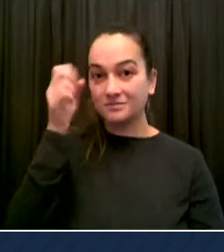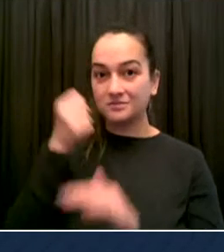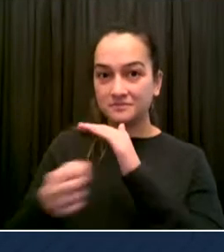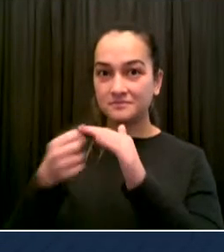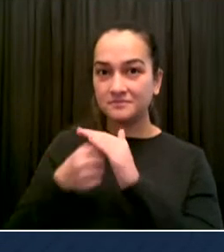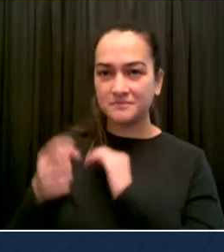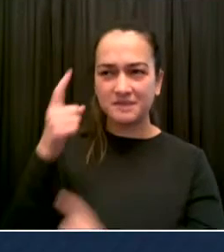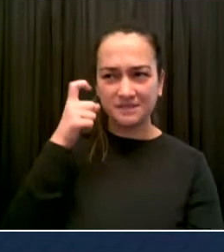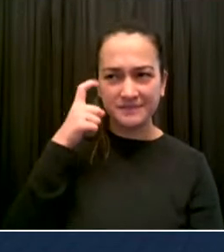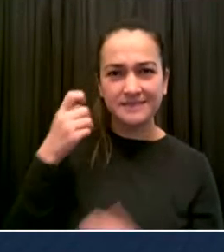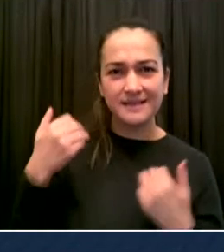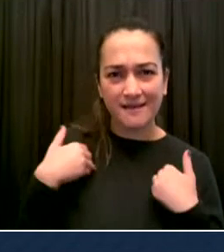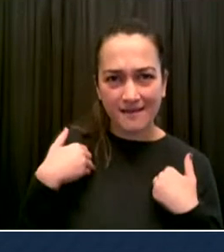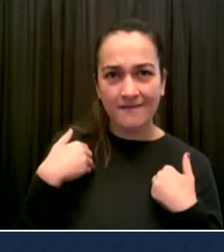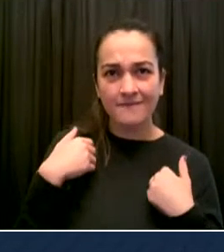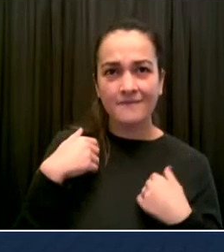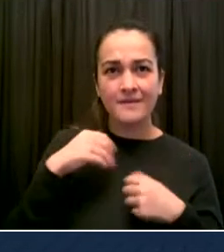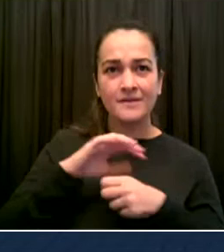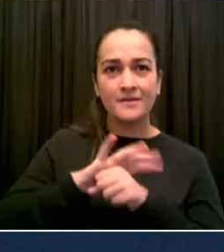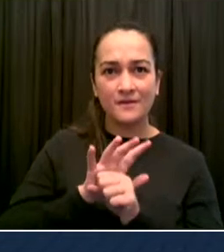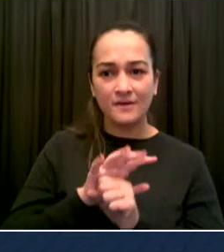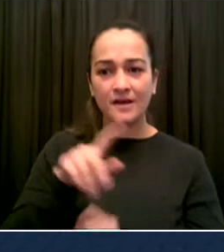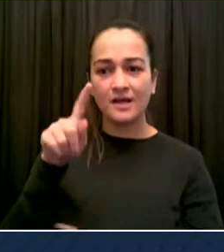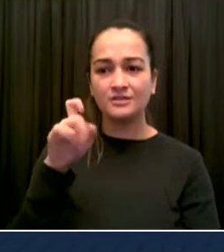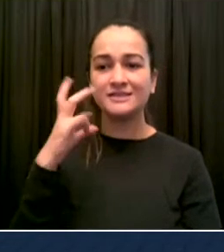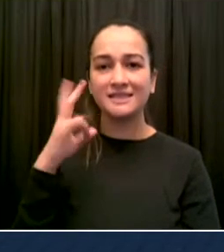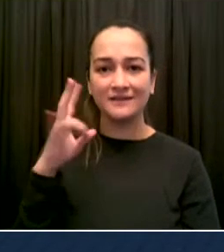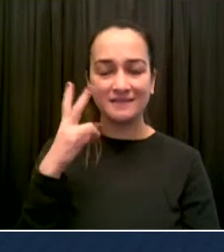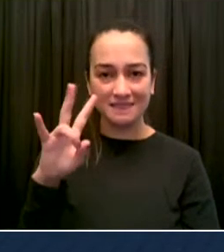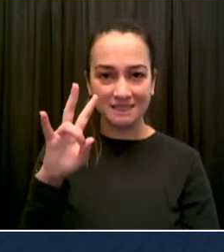SEDOSW, OENDRFUL. THE DAILY NUMBER OF PEOPLE AND